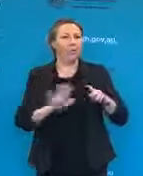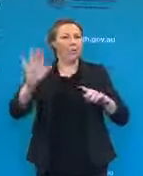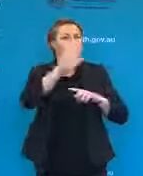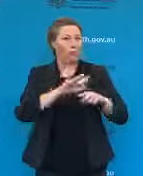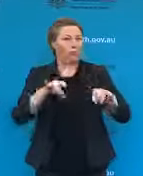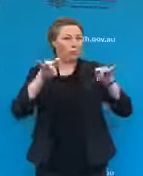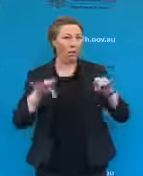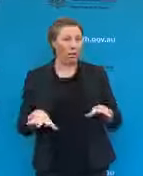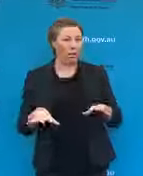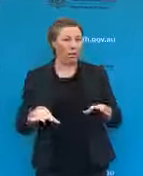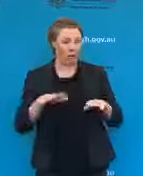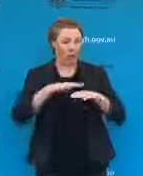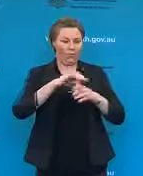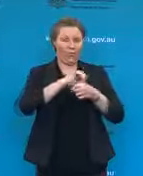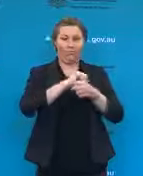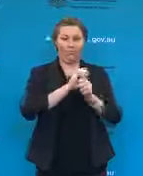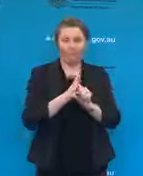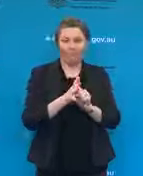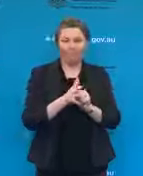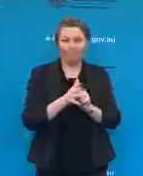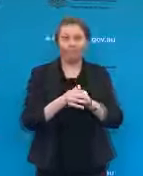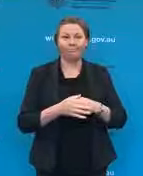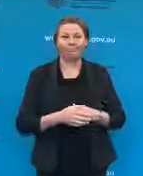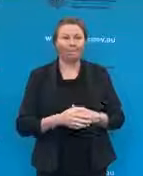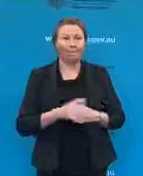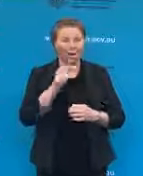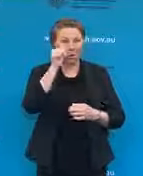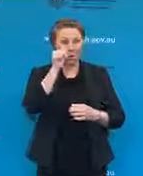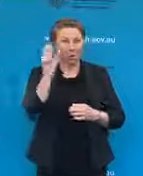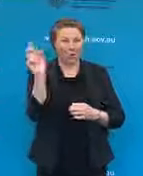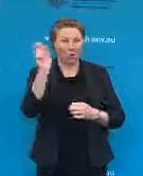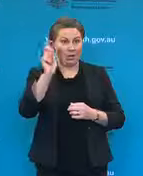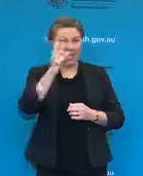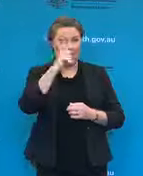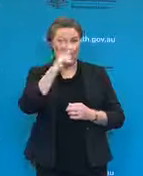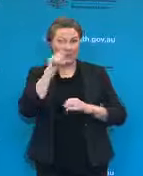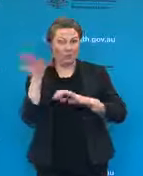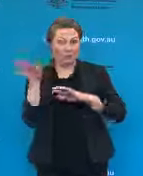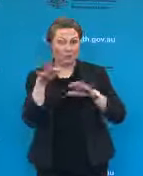I think, obviously all the attention at the moment is on Victoria.